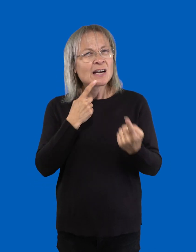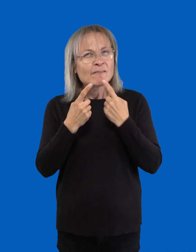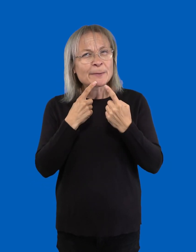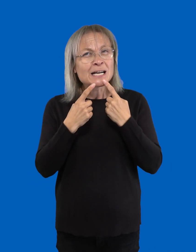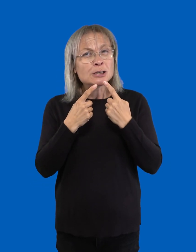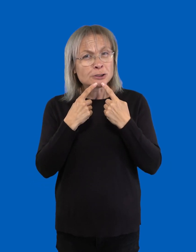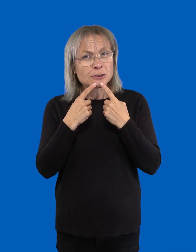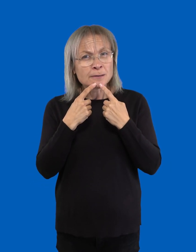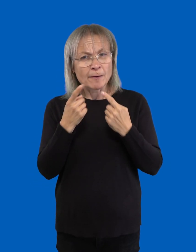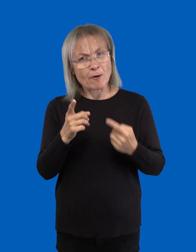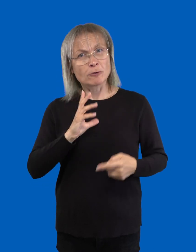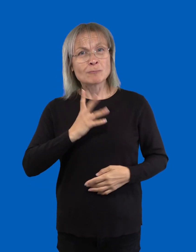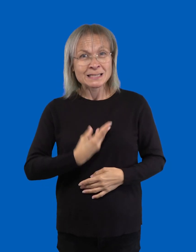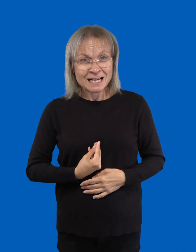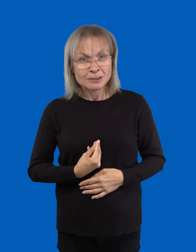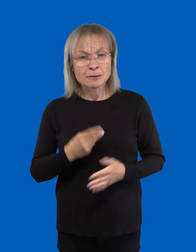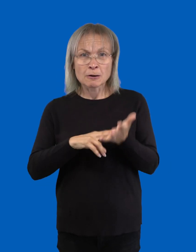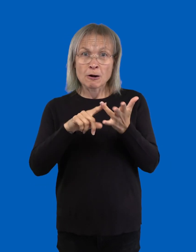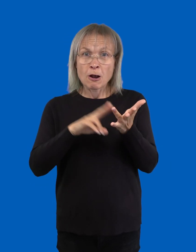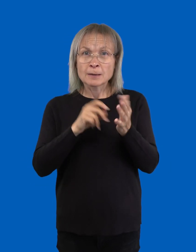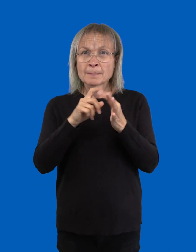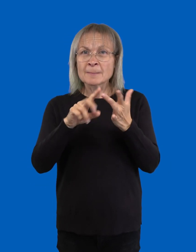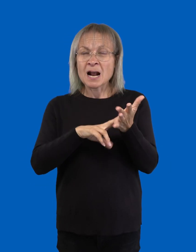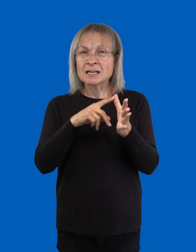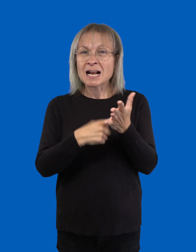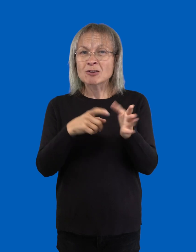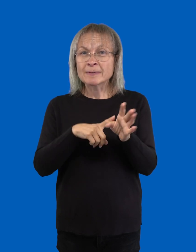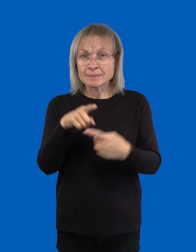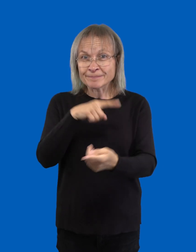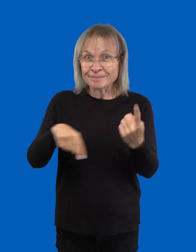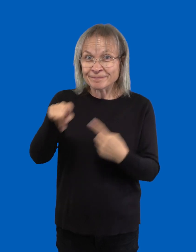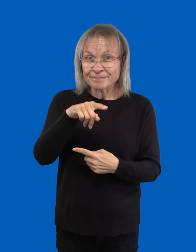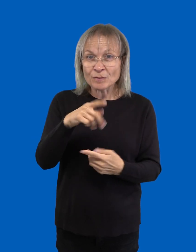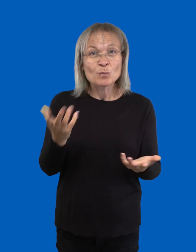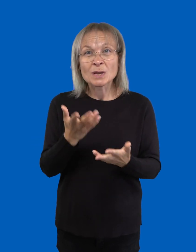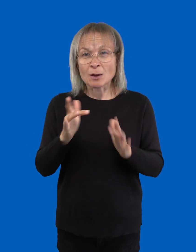You can read our information for transgender and non-binary people on the GOV.UK website.